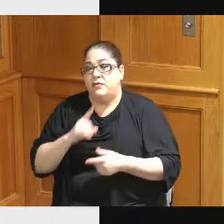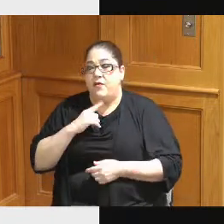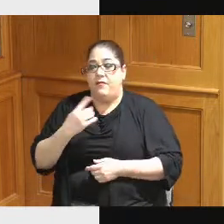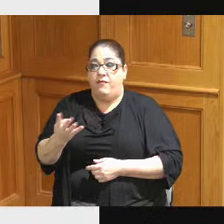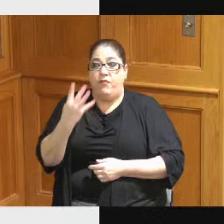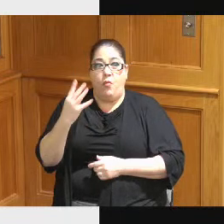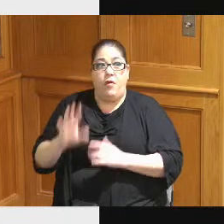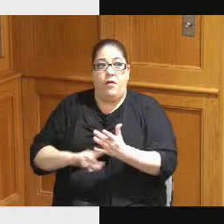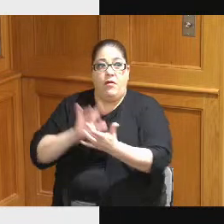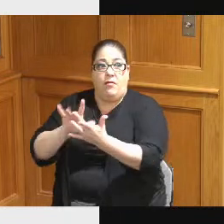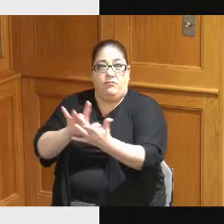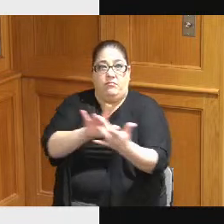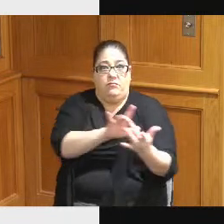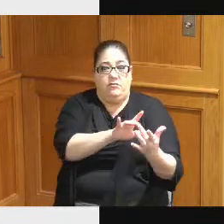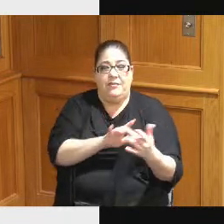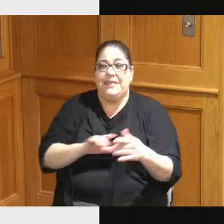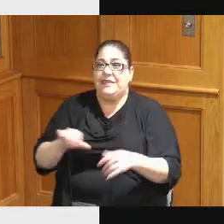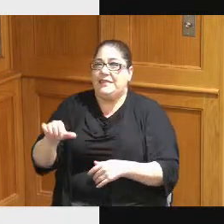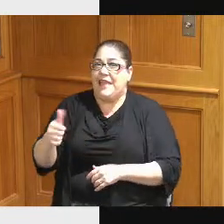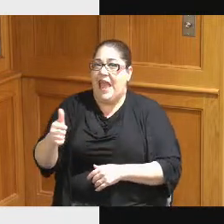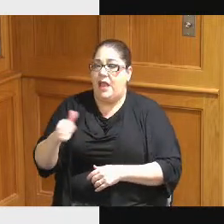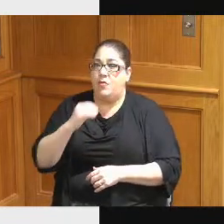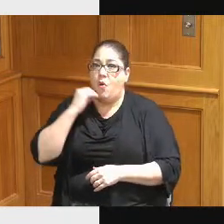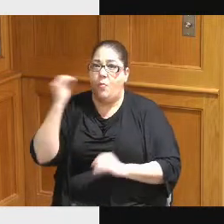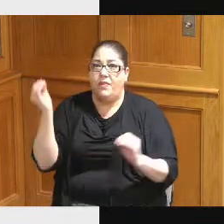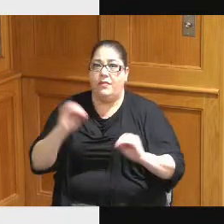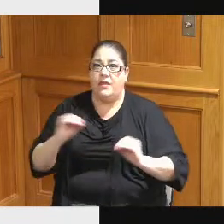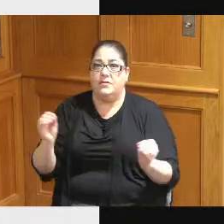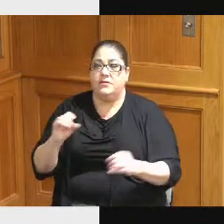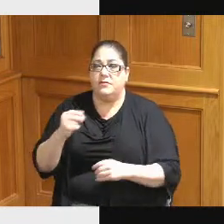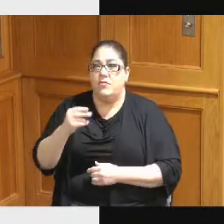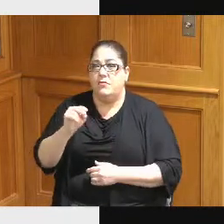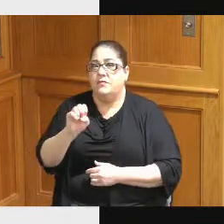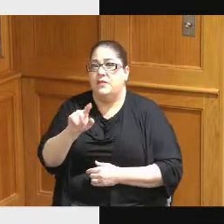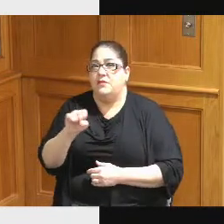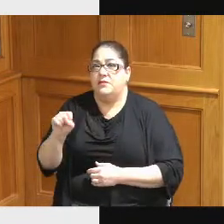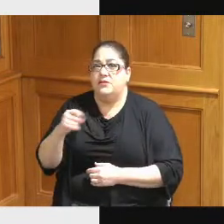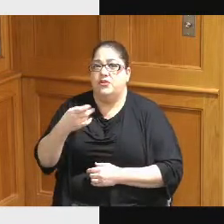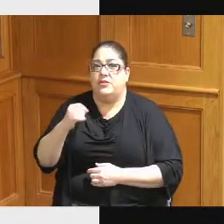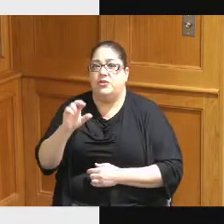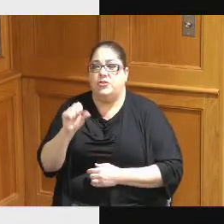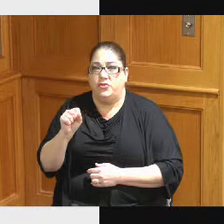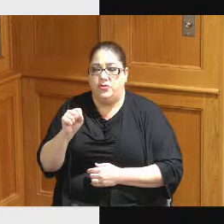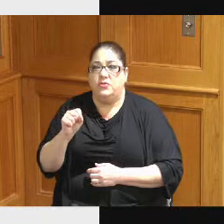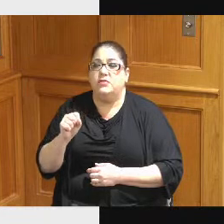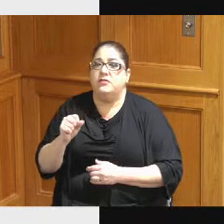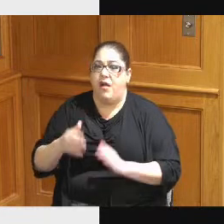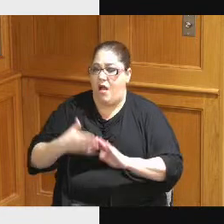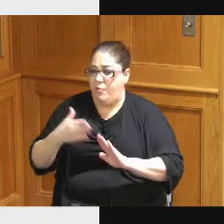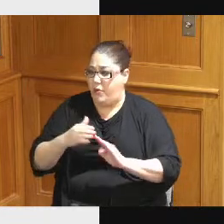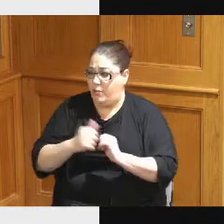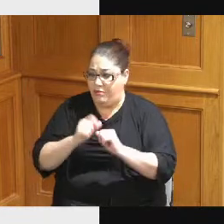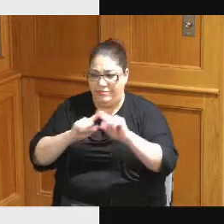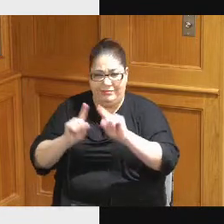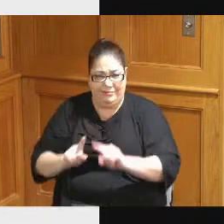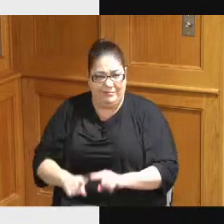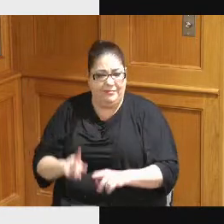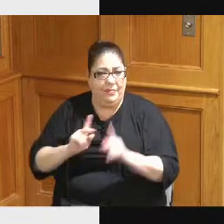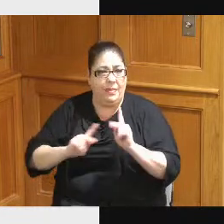agencies 10 homeless shelters operated by eight different organizations who are our partners and